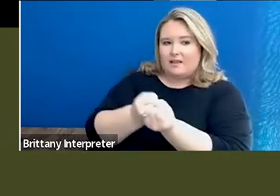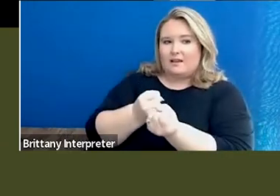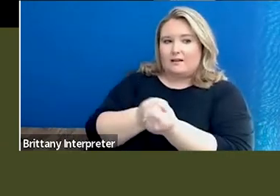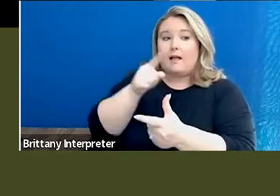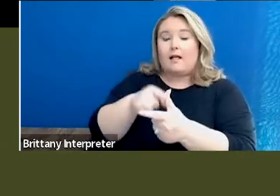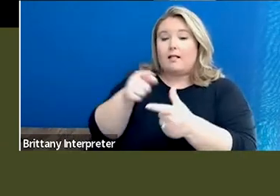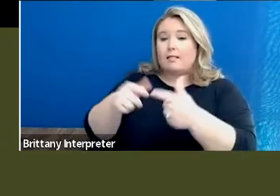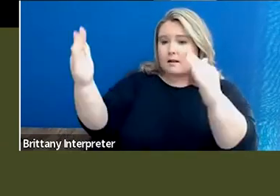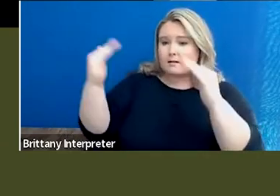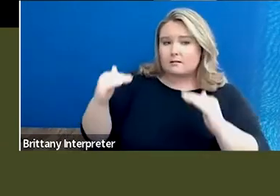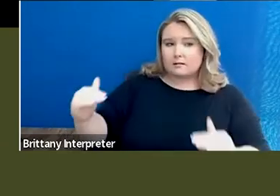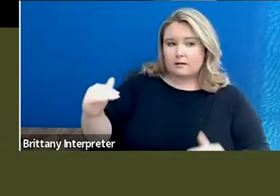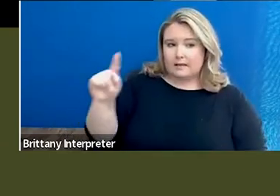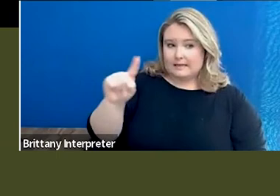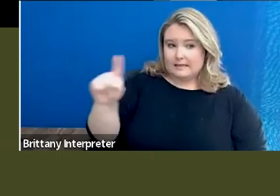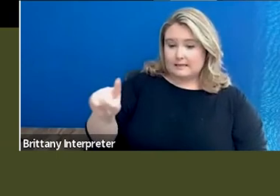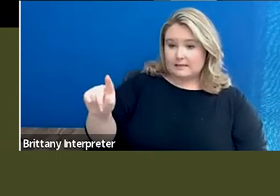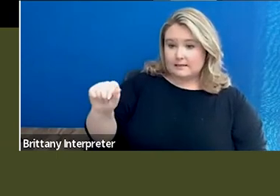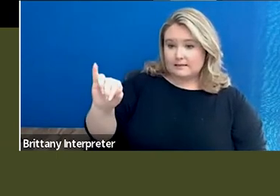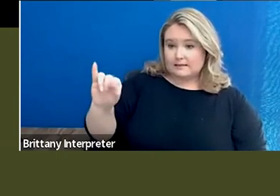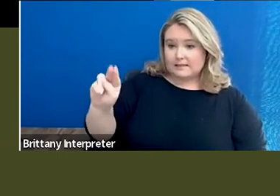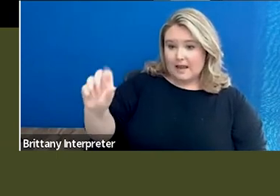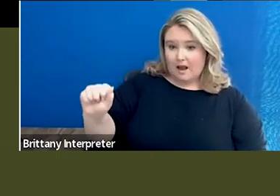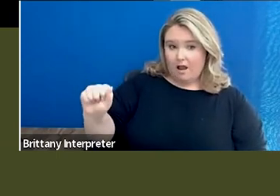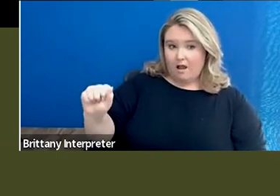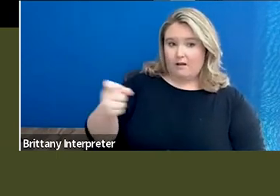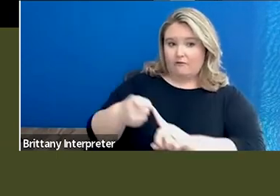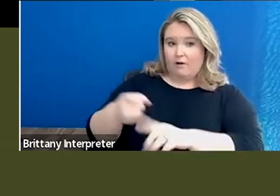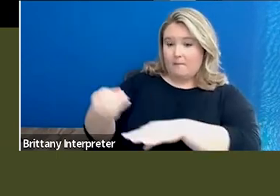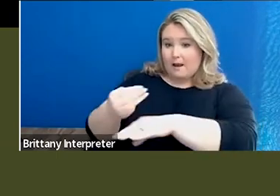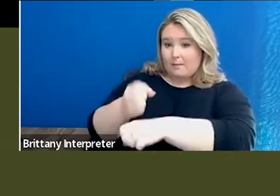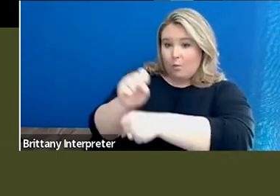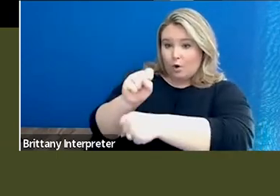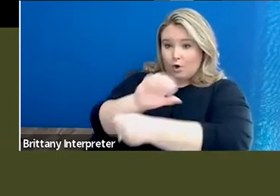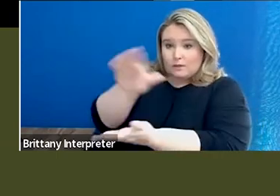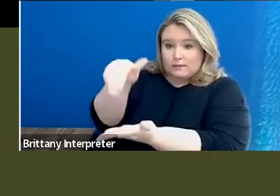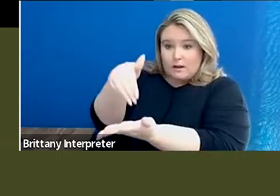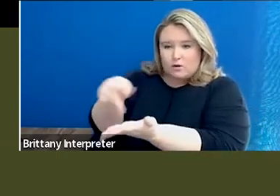from the Miami Workers Center. She's gonna talk to us about the state of housing in Miami